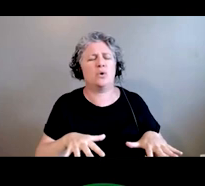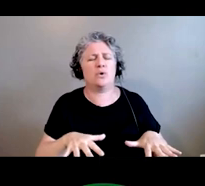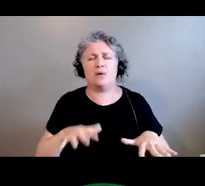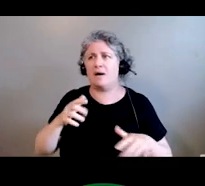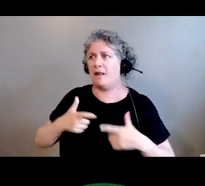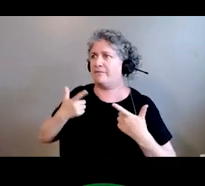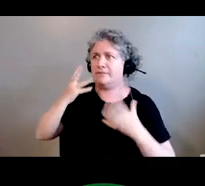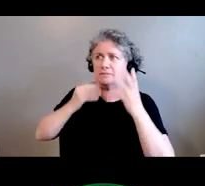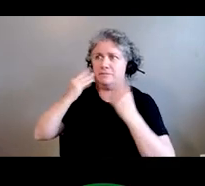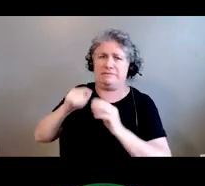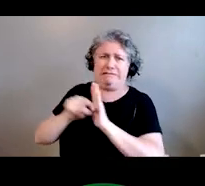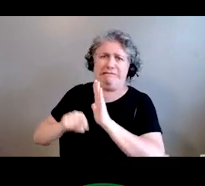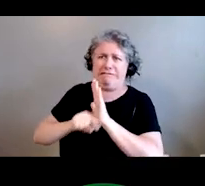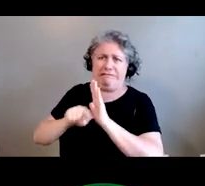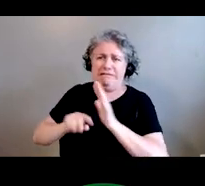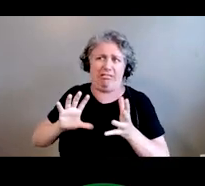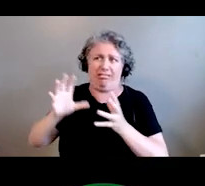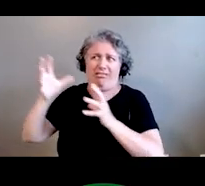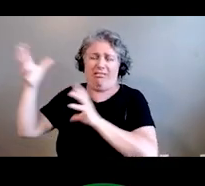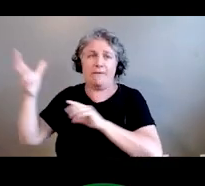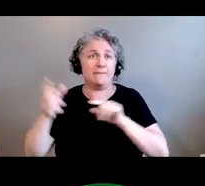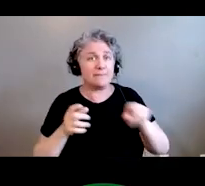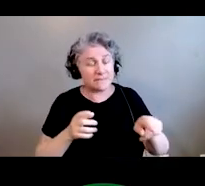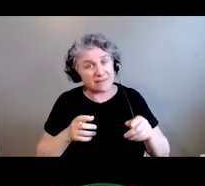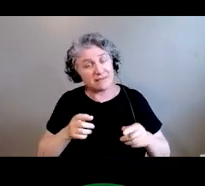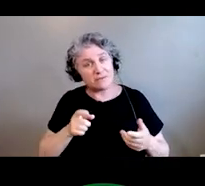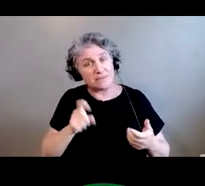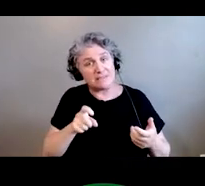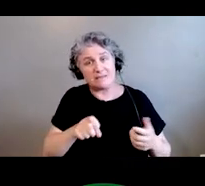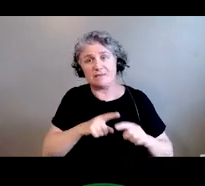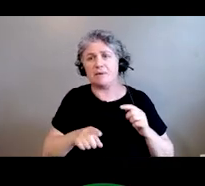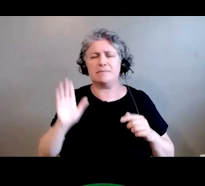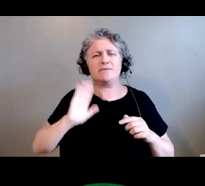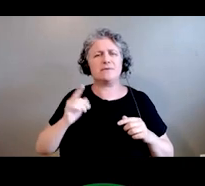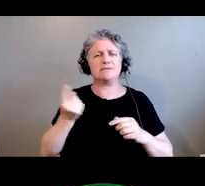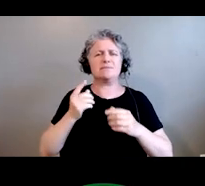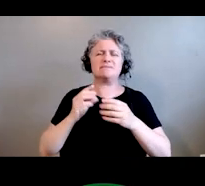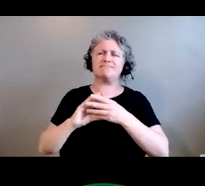And so I think putting these measures in place and putting specific trainings in place and